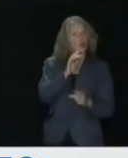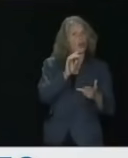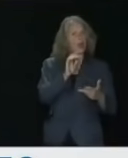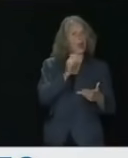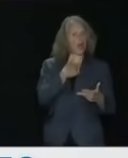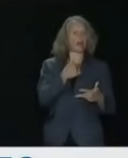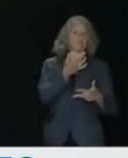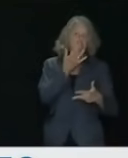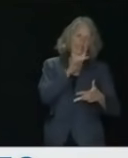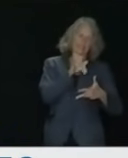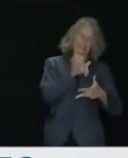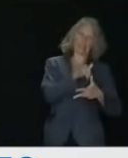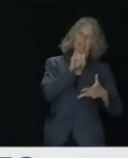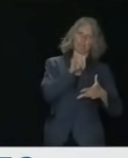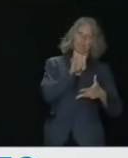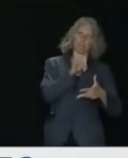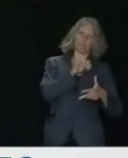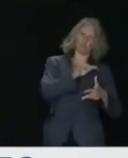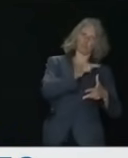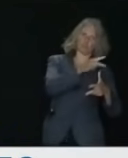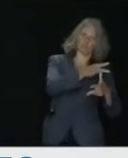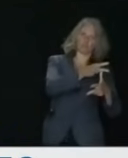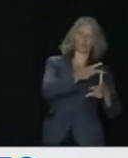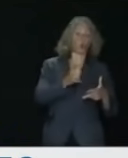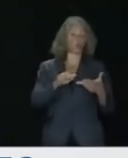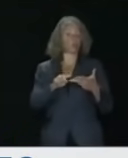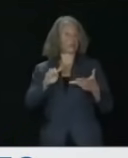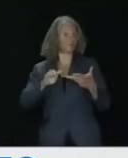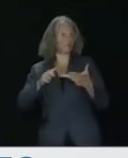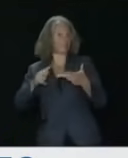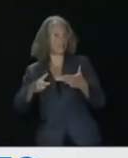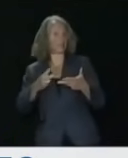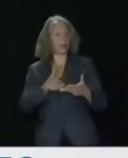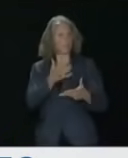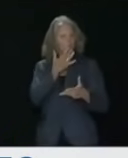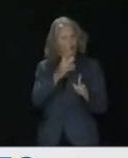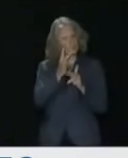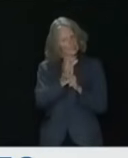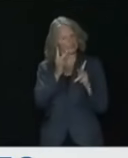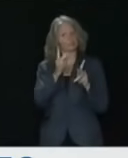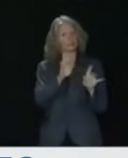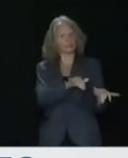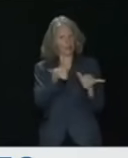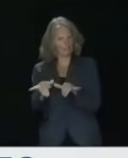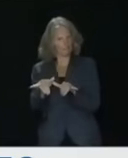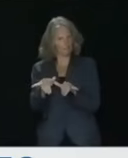WHO PREFER TO GET THAT SECOND